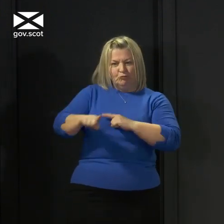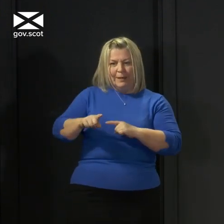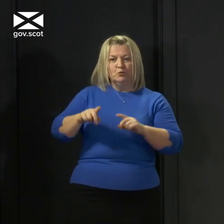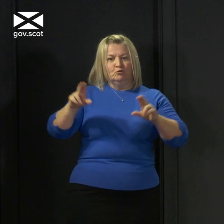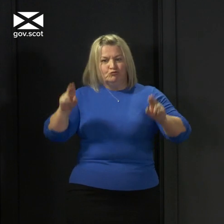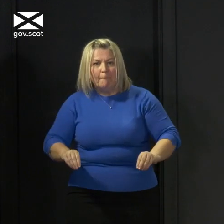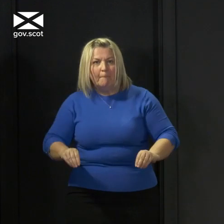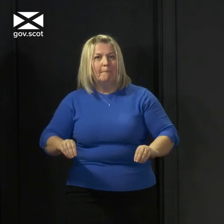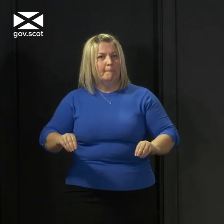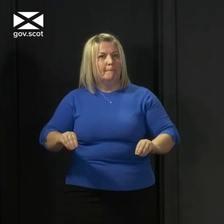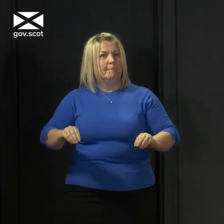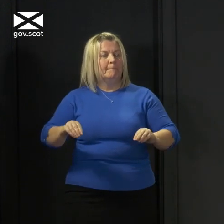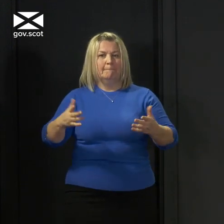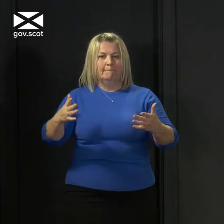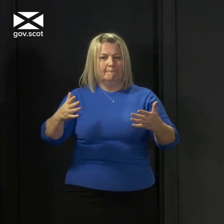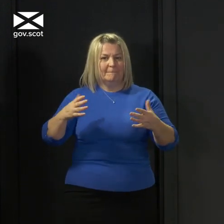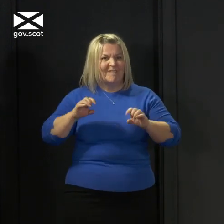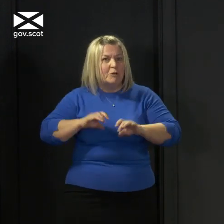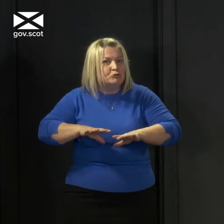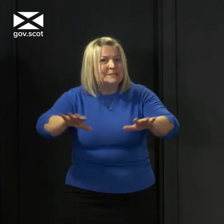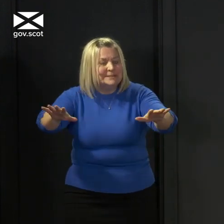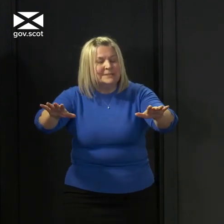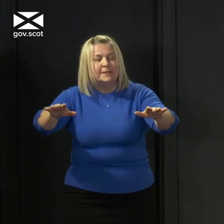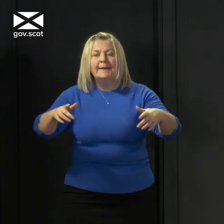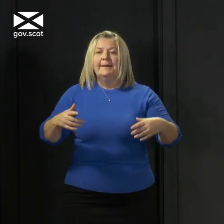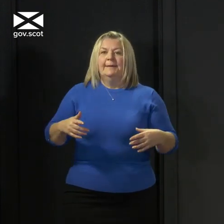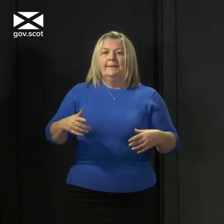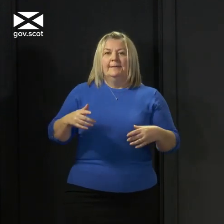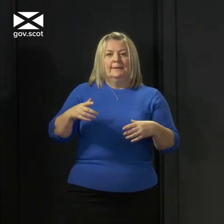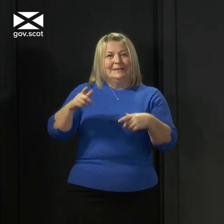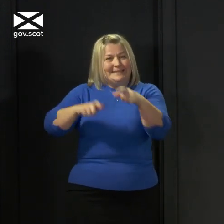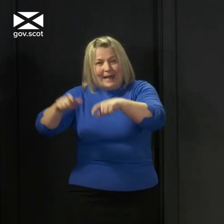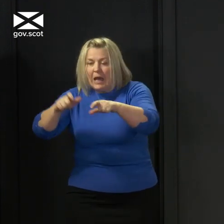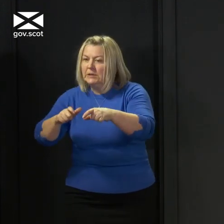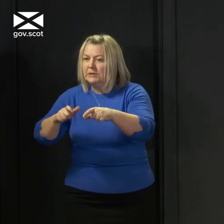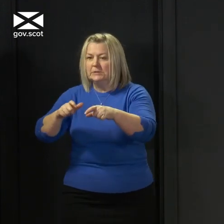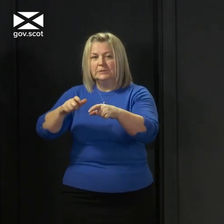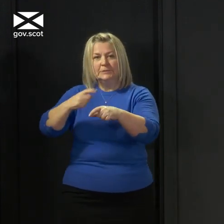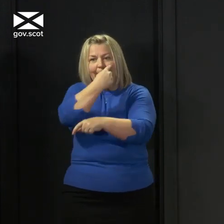this virus informed by science informed by evidence and of course informed by